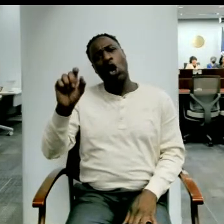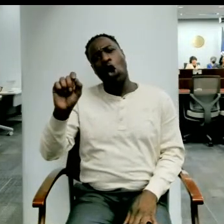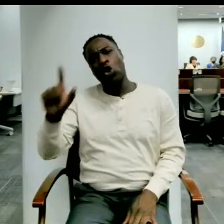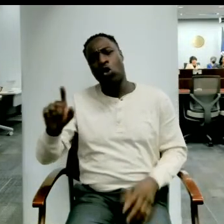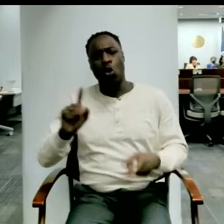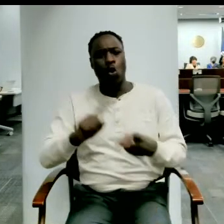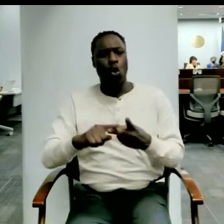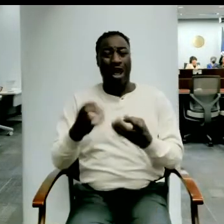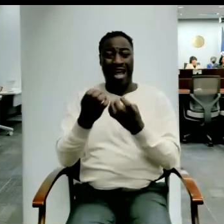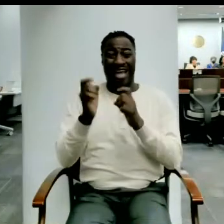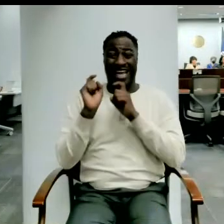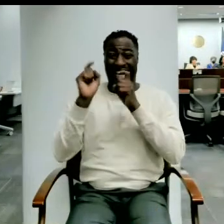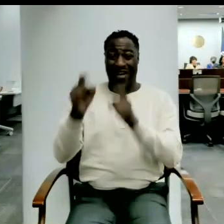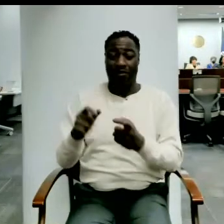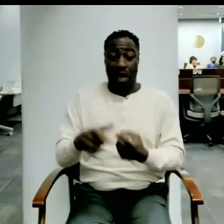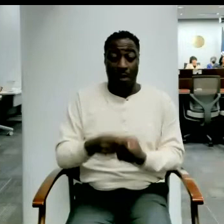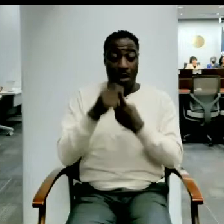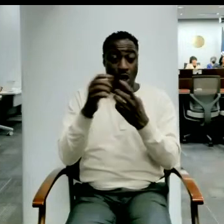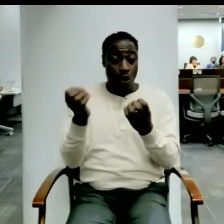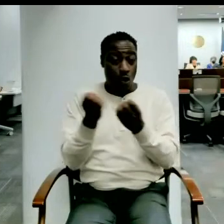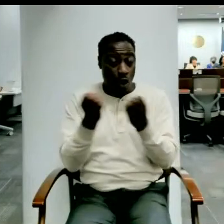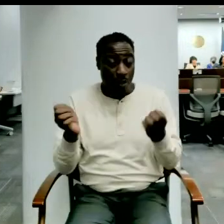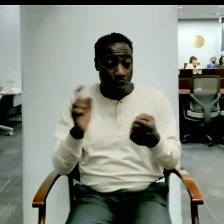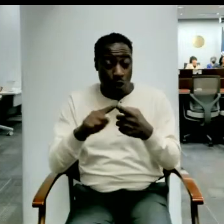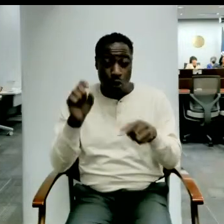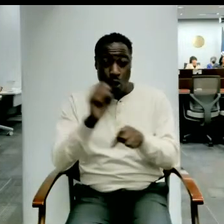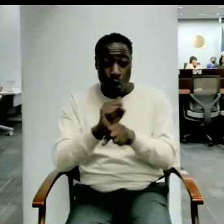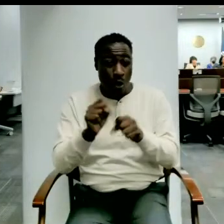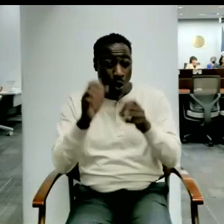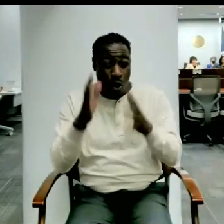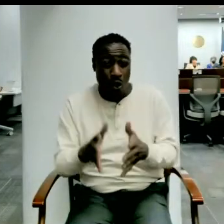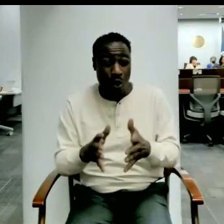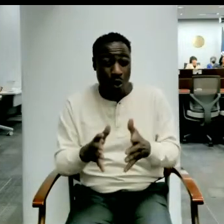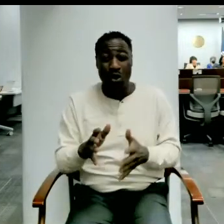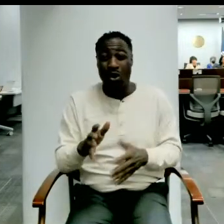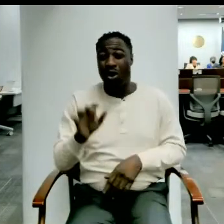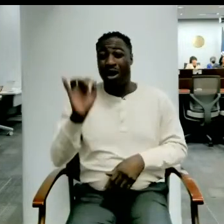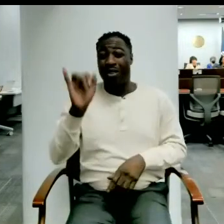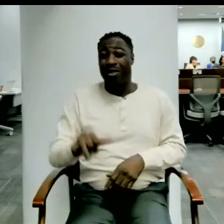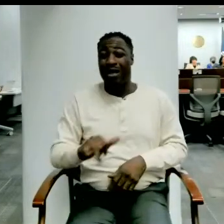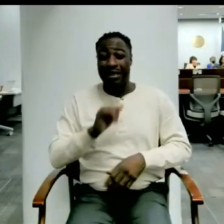equipment to an employer, to a worker um that is unsafe or that is actually going